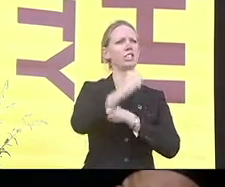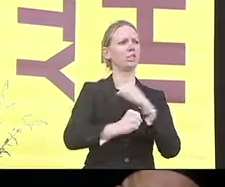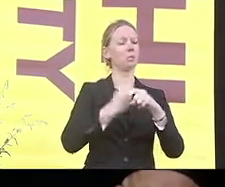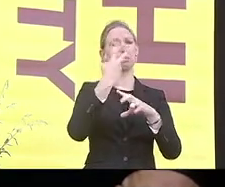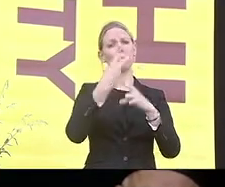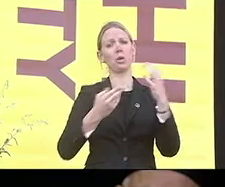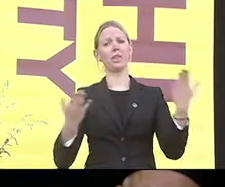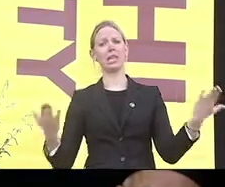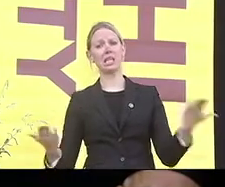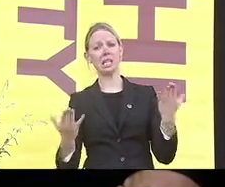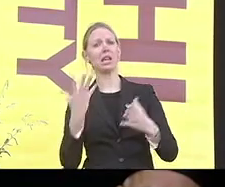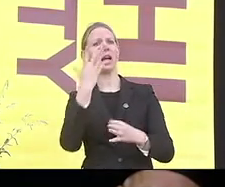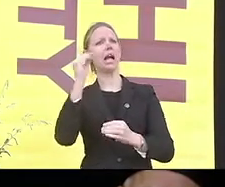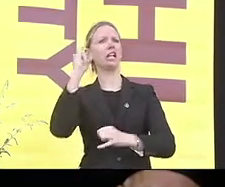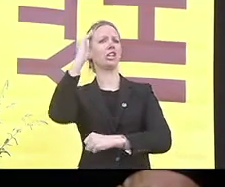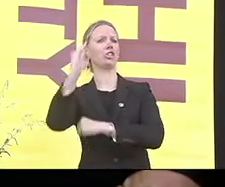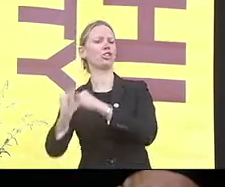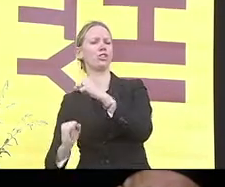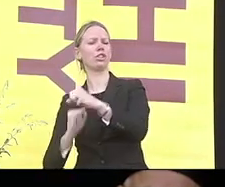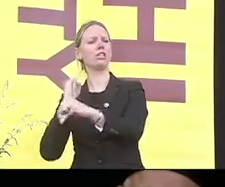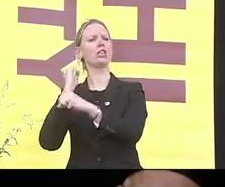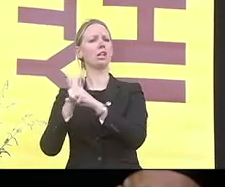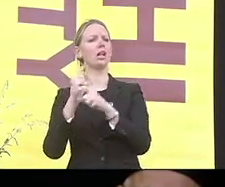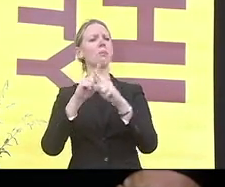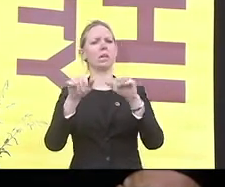abroad I am continually reminded of it it is